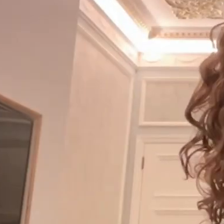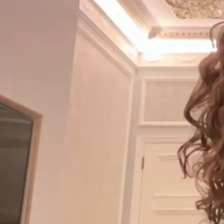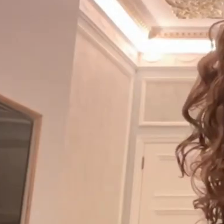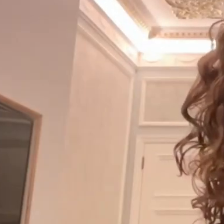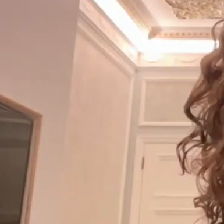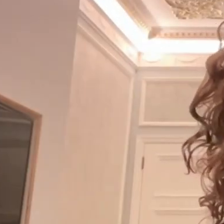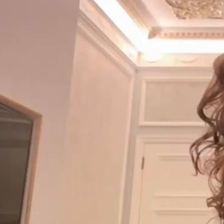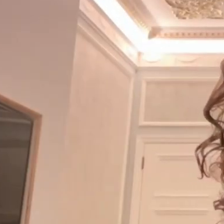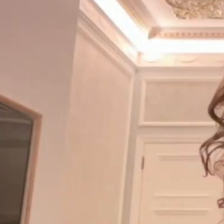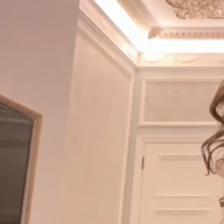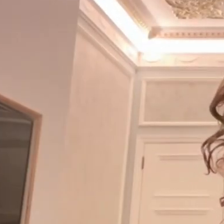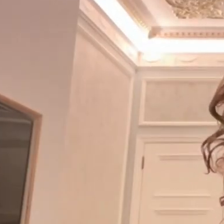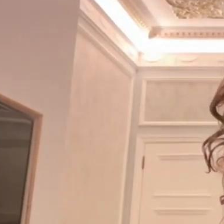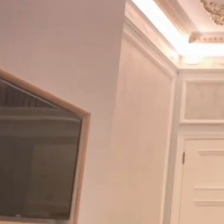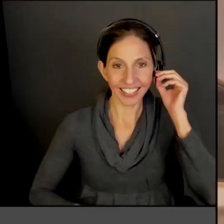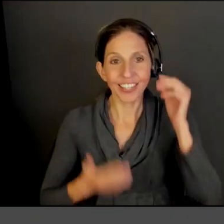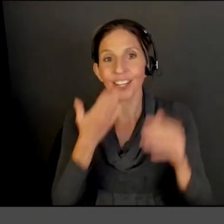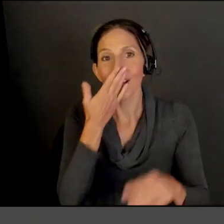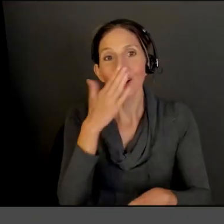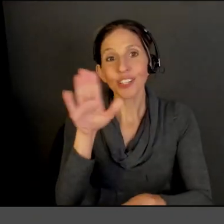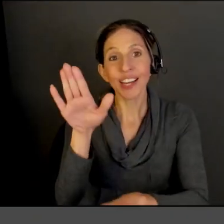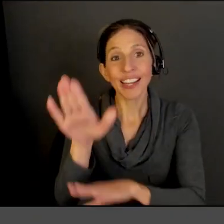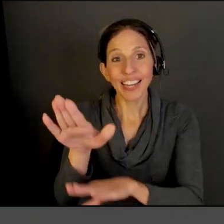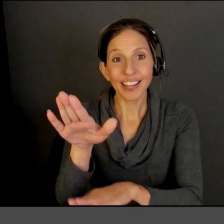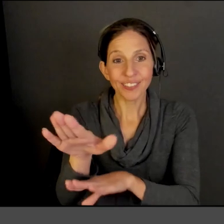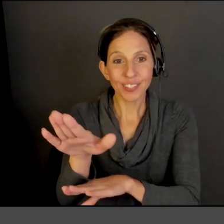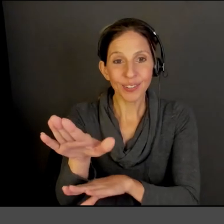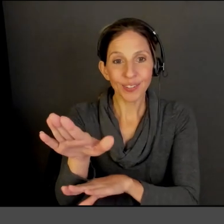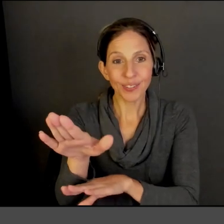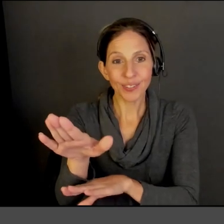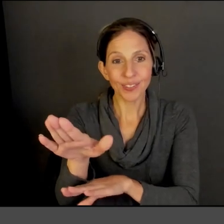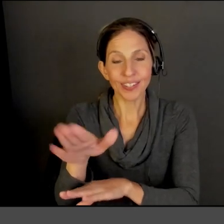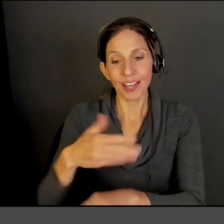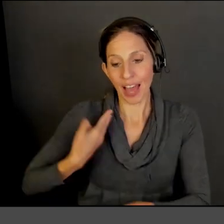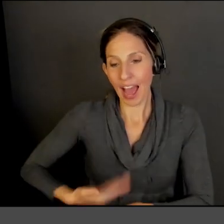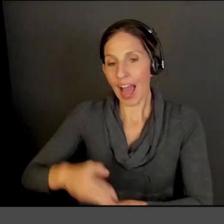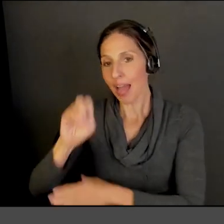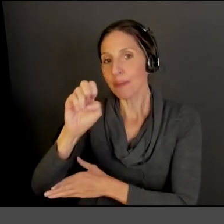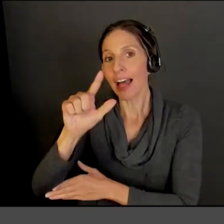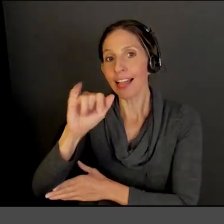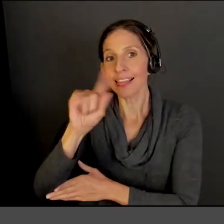GOOD AFTERNOON. I'M ELIZABETH ALEXANDER, PRESIDENT OF THE MELLON FOUNDATION,